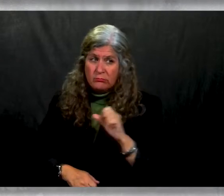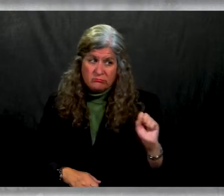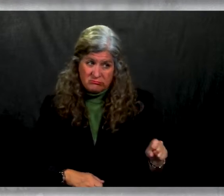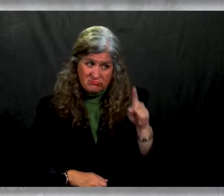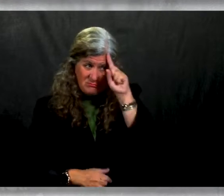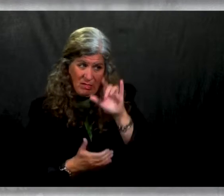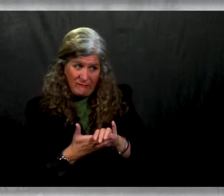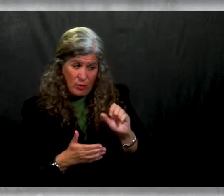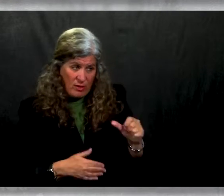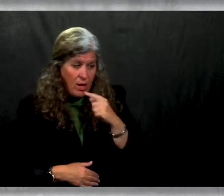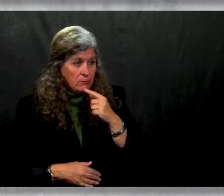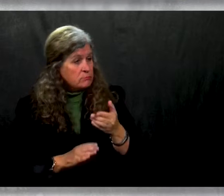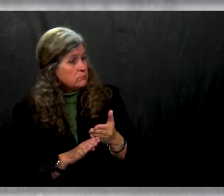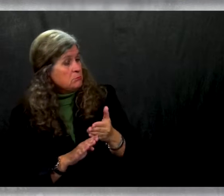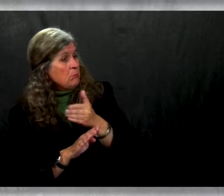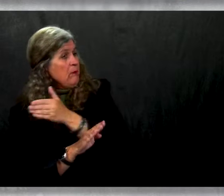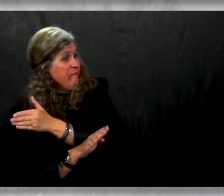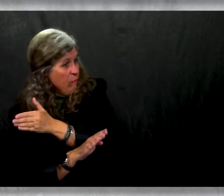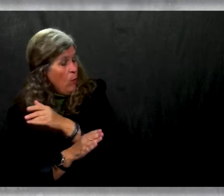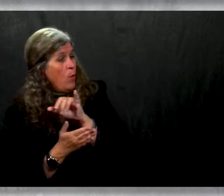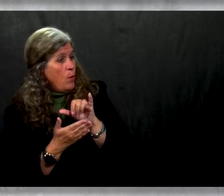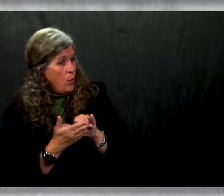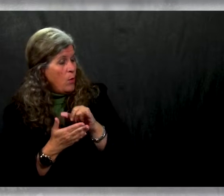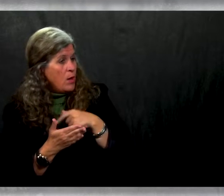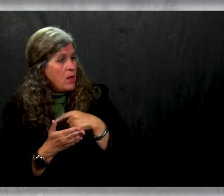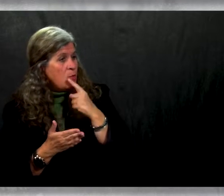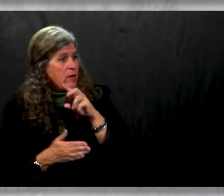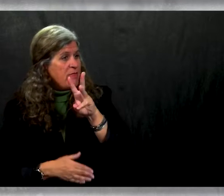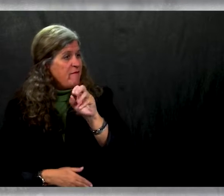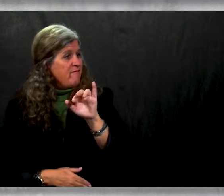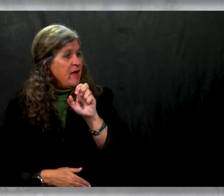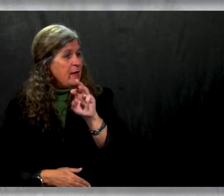there was a parliamentary democracy here, was called the Weimar Republic,